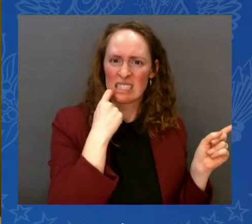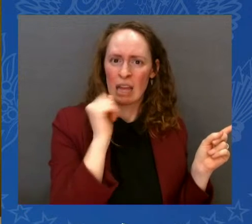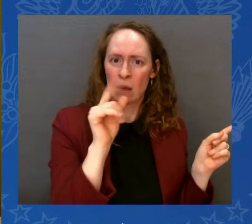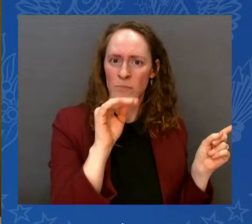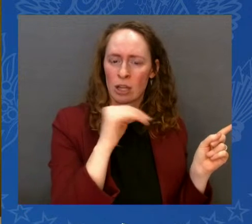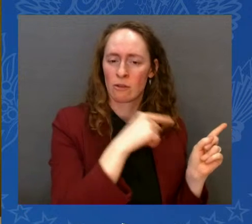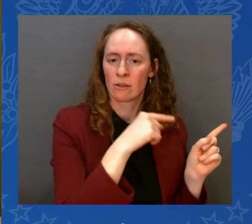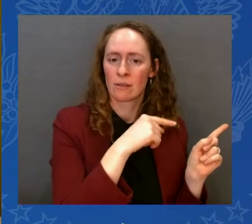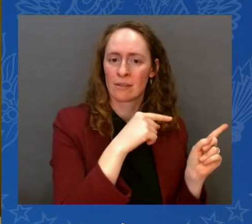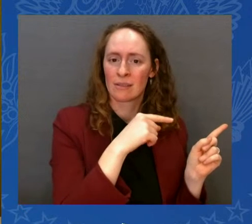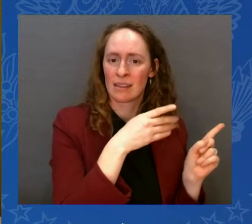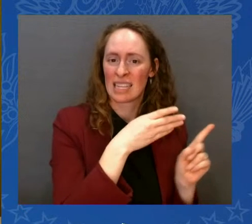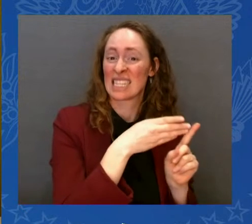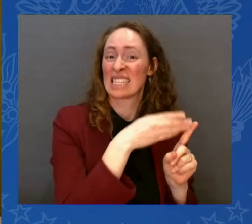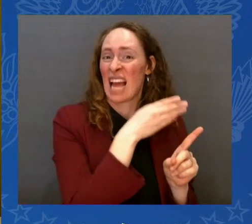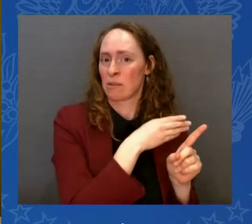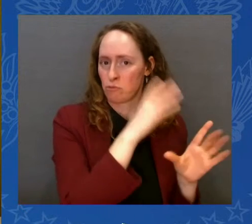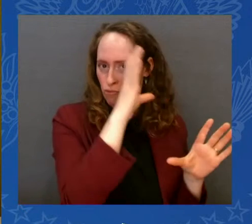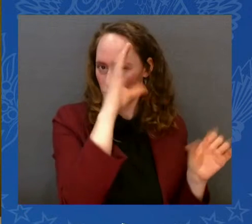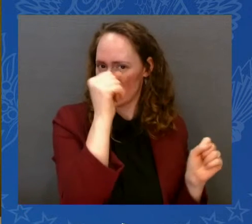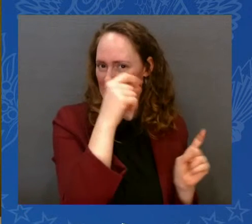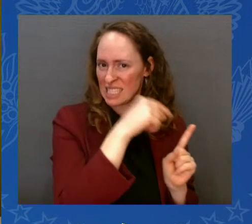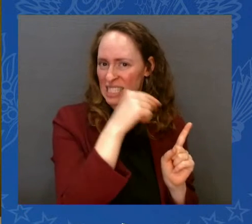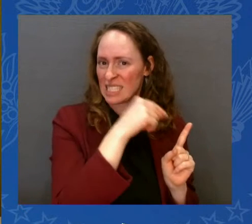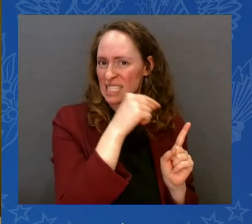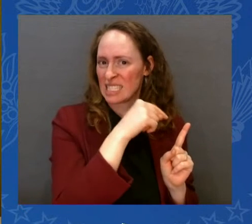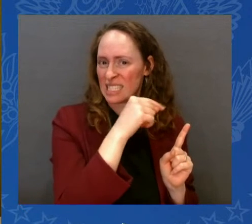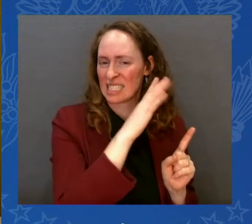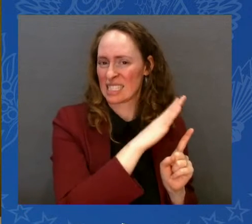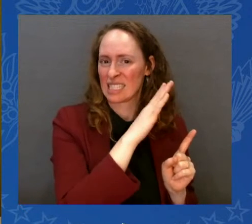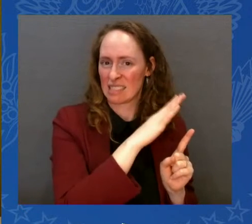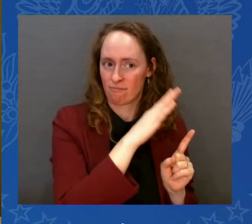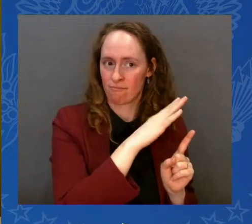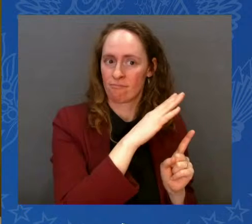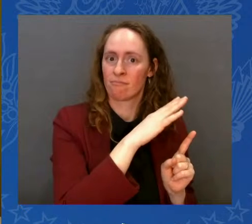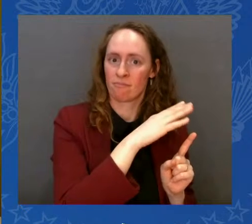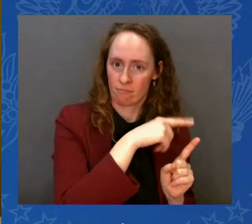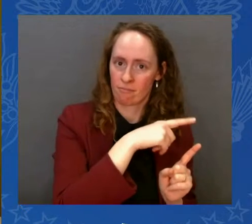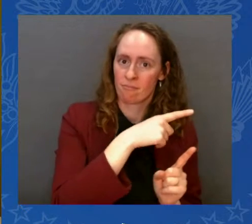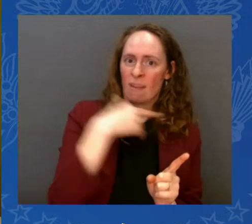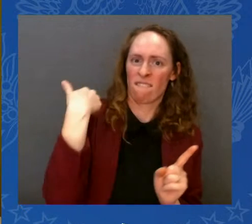And, you know -- and now there's talk -- and I don't think it's going to happen;